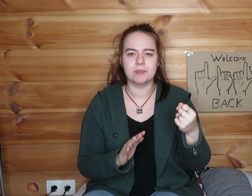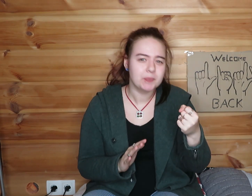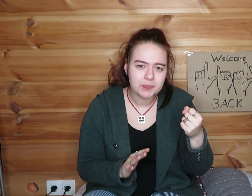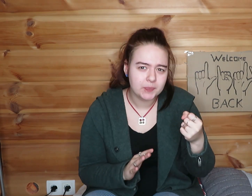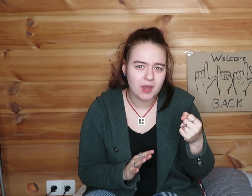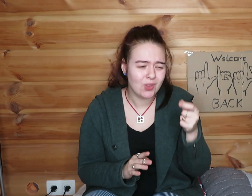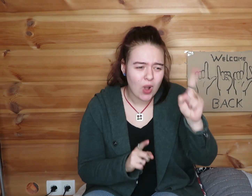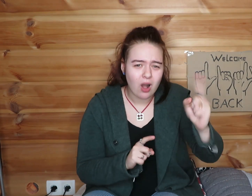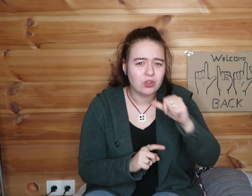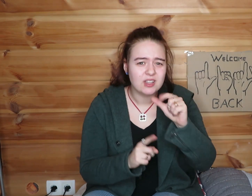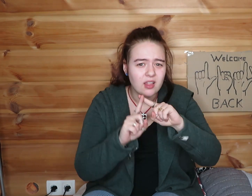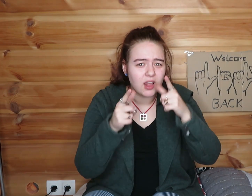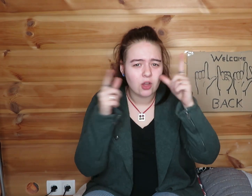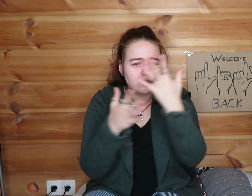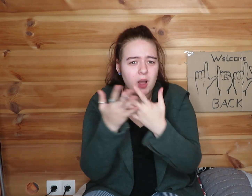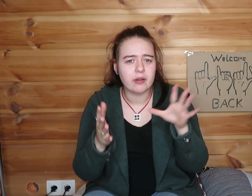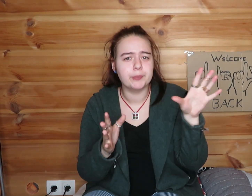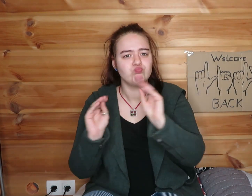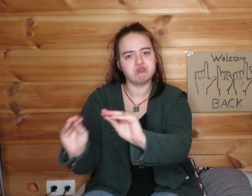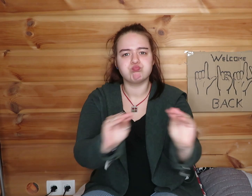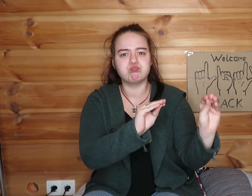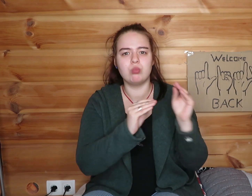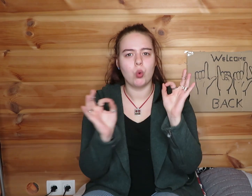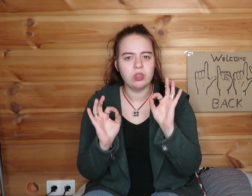You also don´t simply teach spoken language, are you?